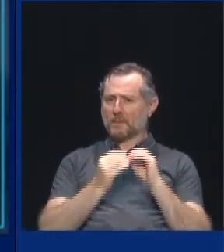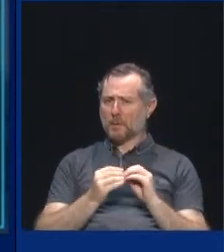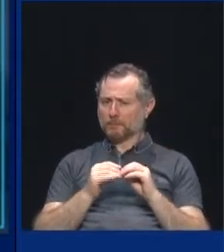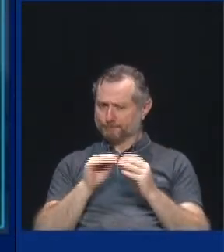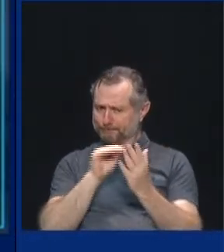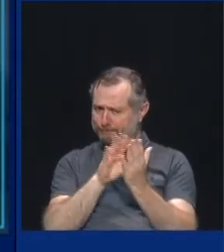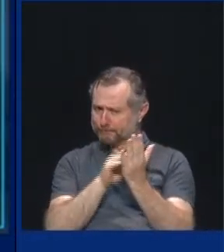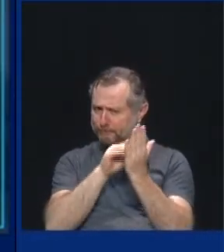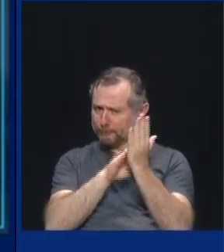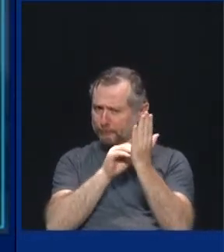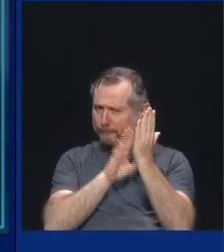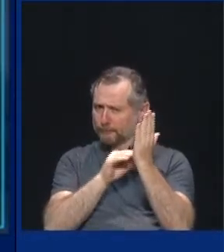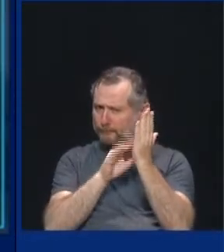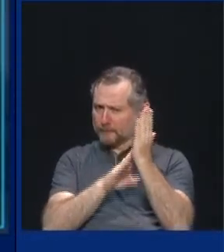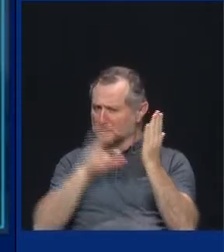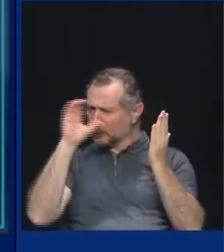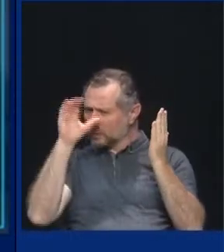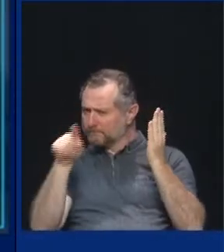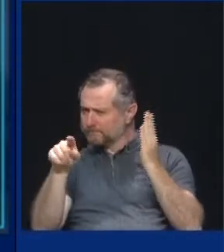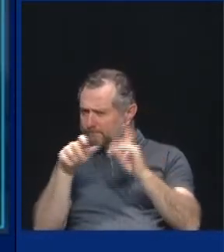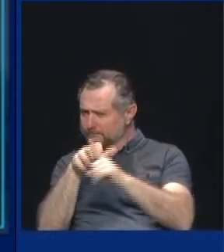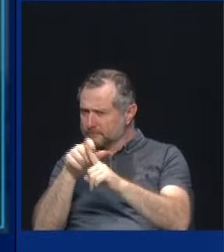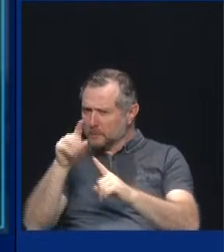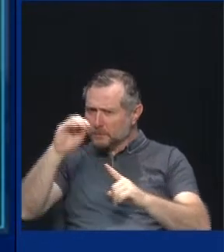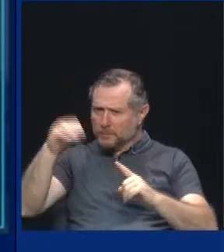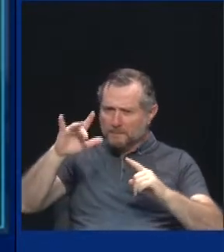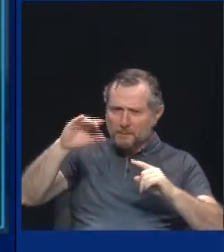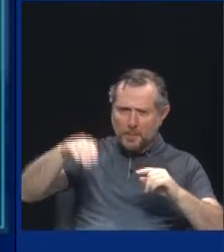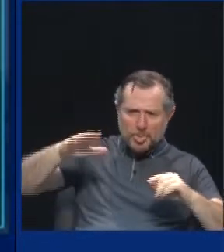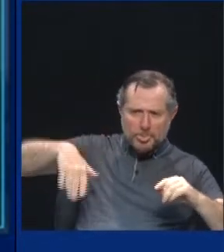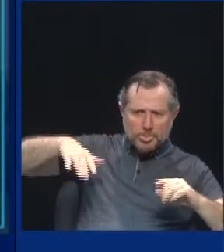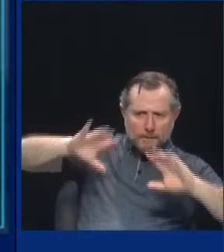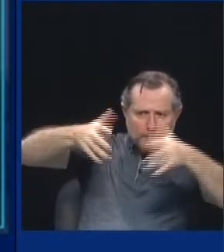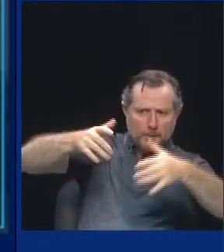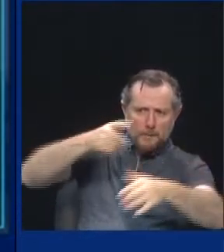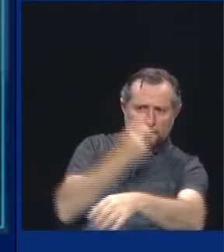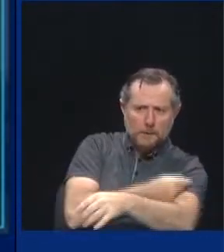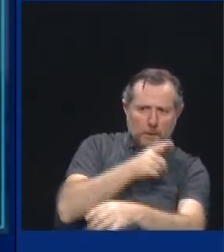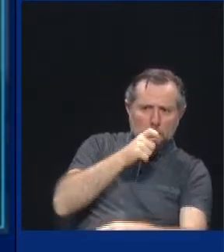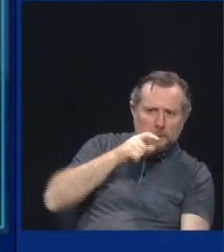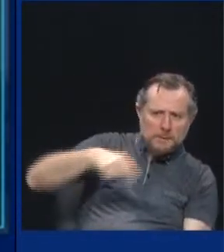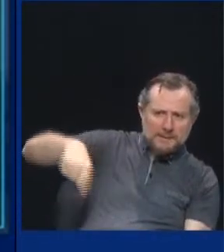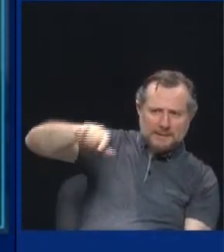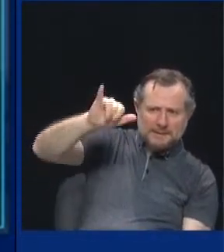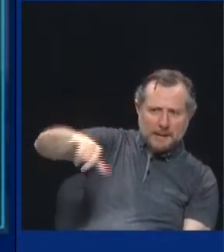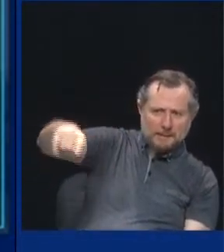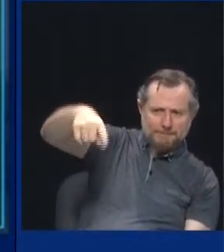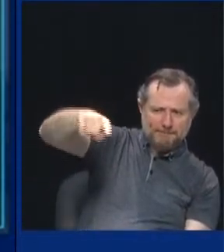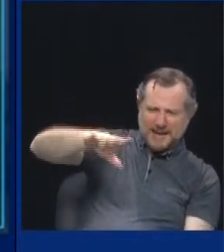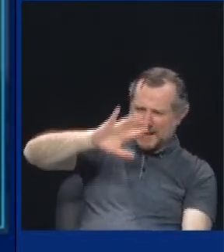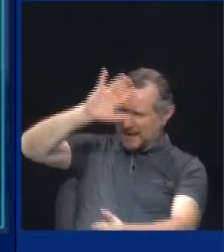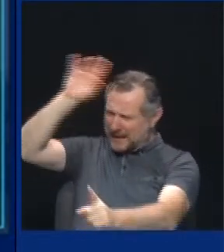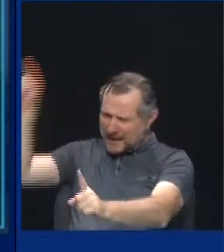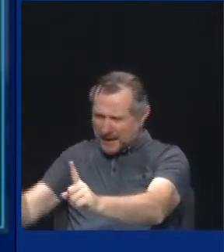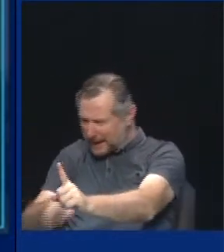BE SMART. WE HAVE THE DATA. WE ARE LOOKING FOR 25% OF THE